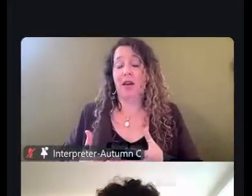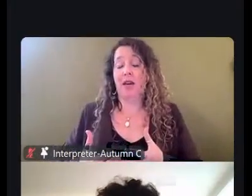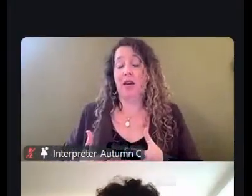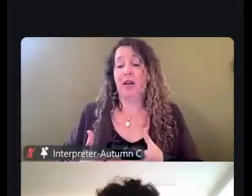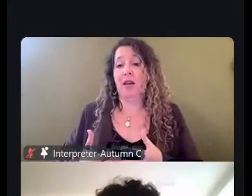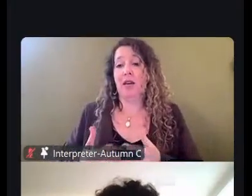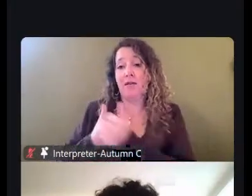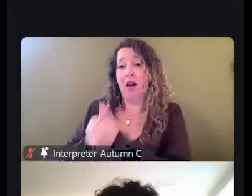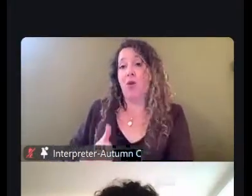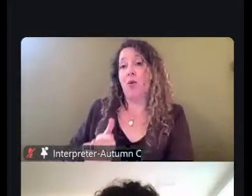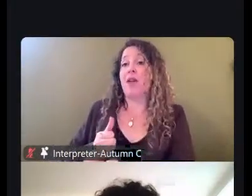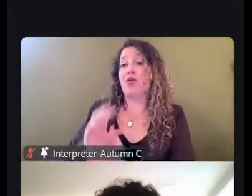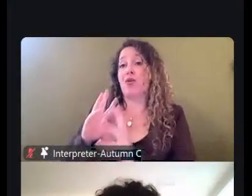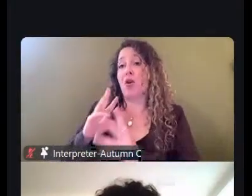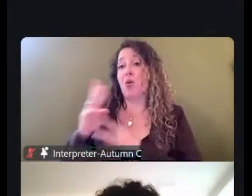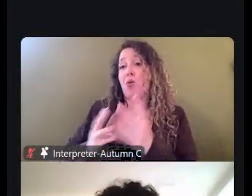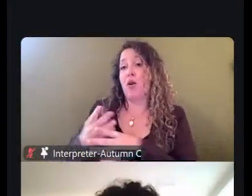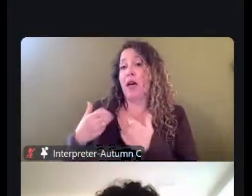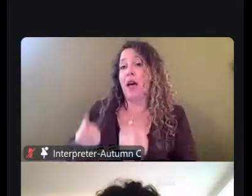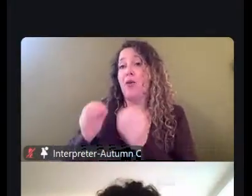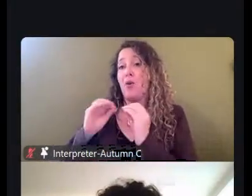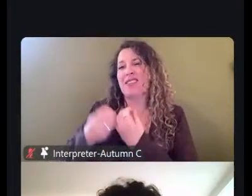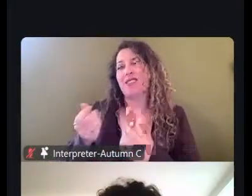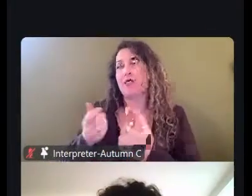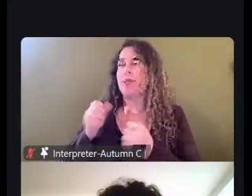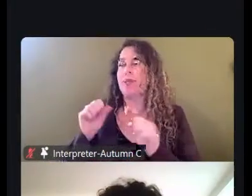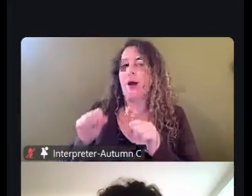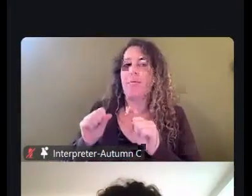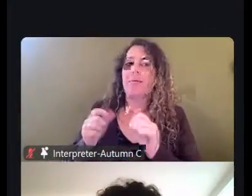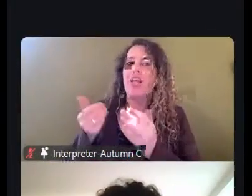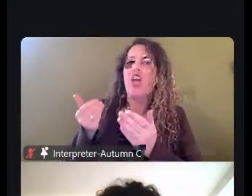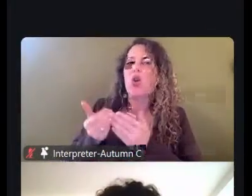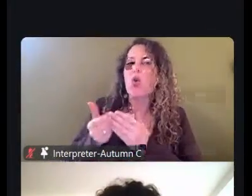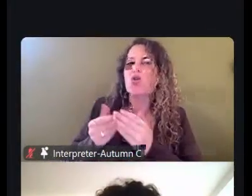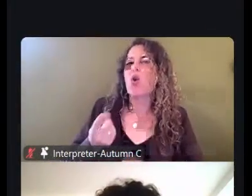It's very likely it's more around the 1 billion mark this point,